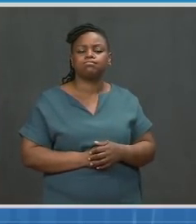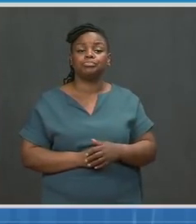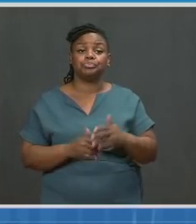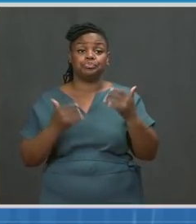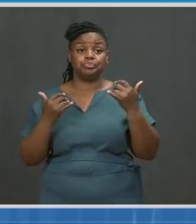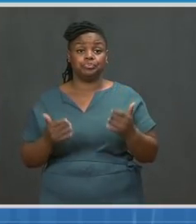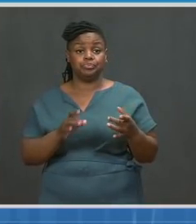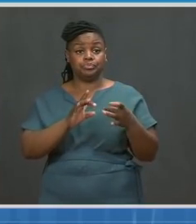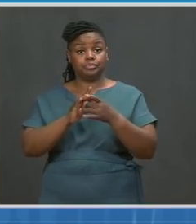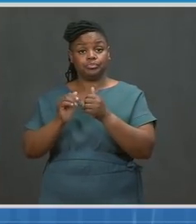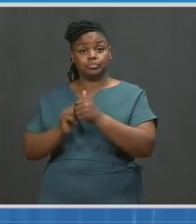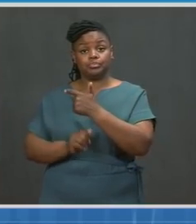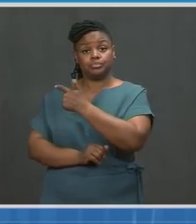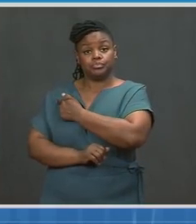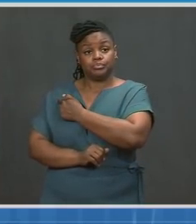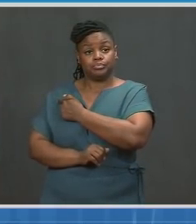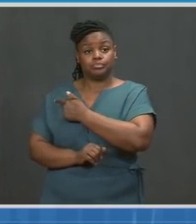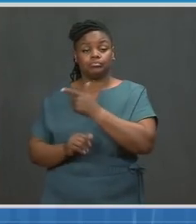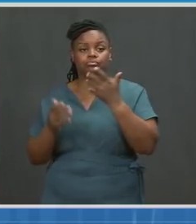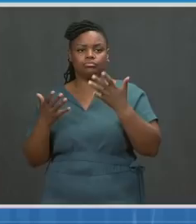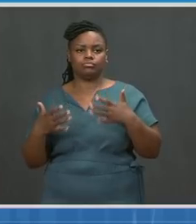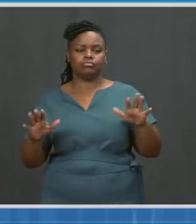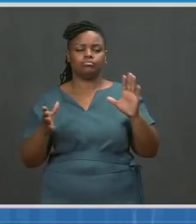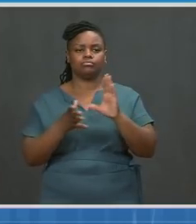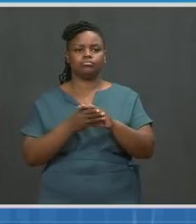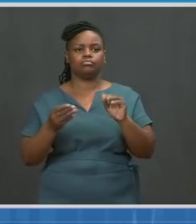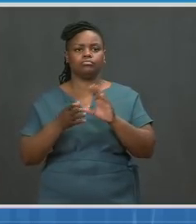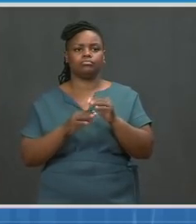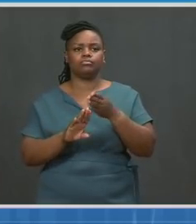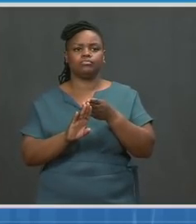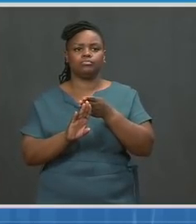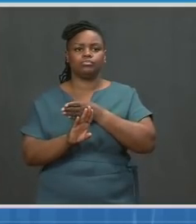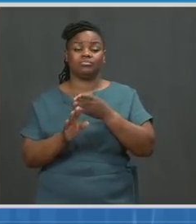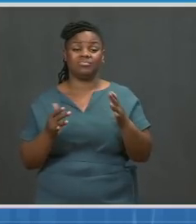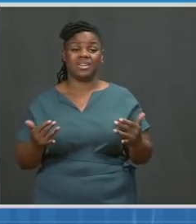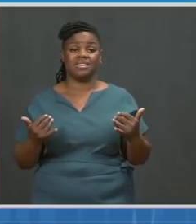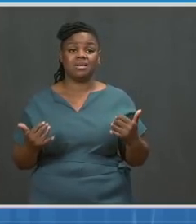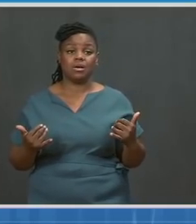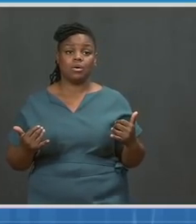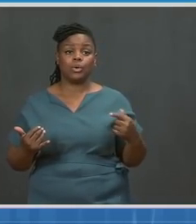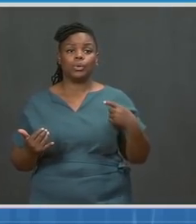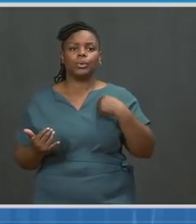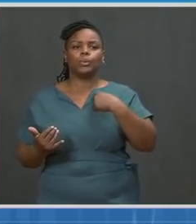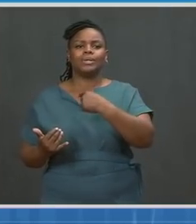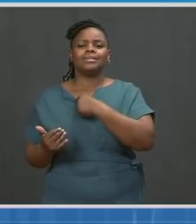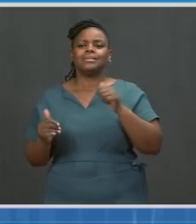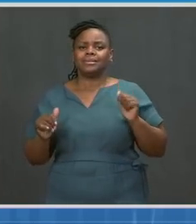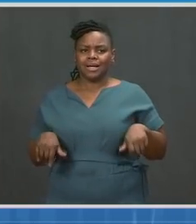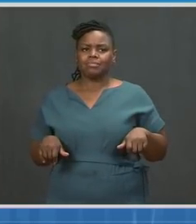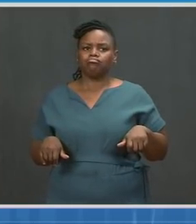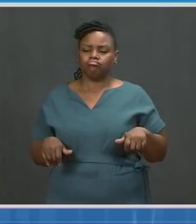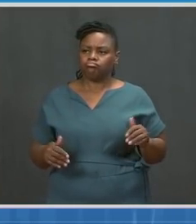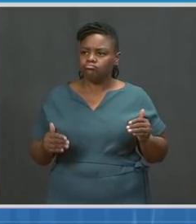as I mentioned earlier, we are in a position now where we can foresee that we will not be using